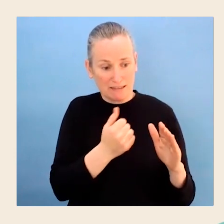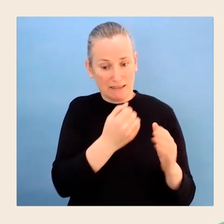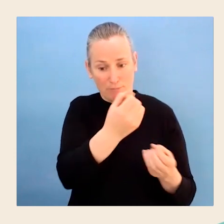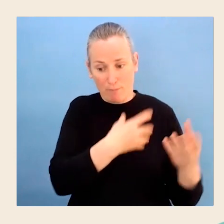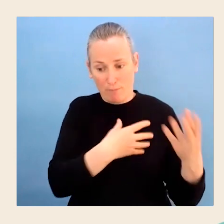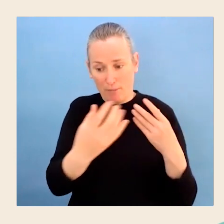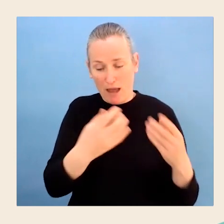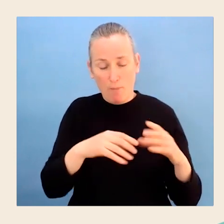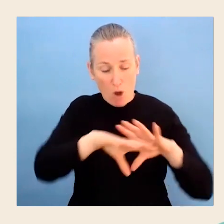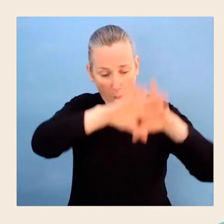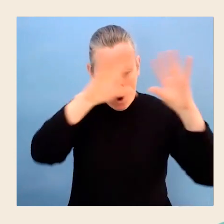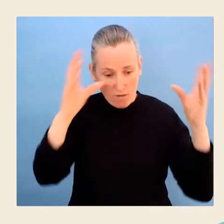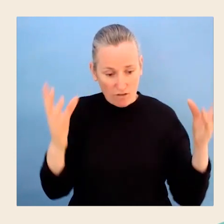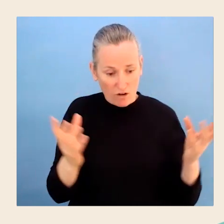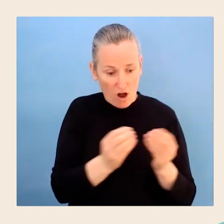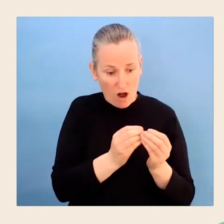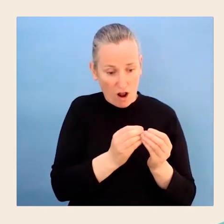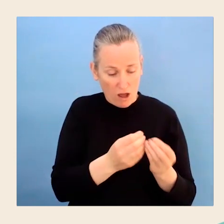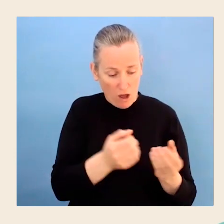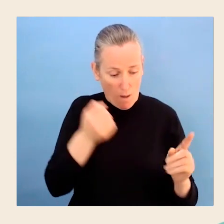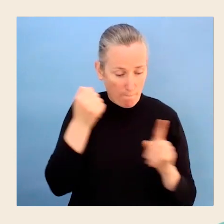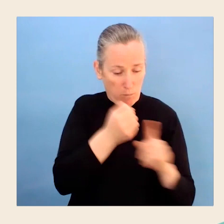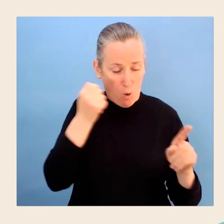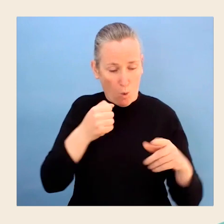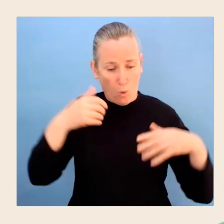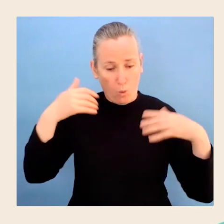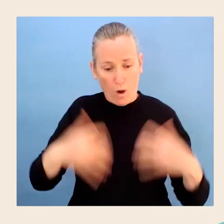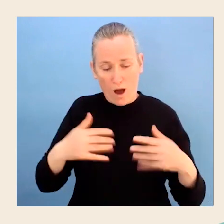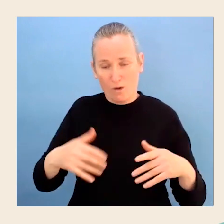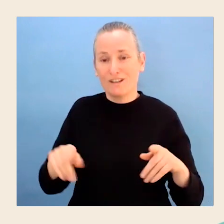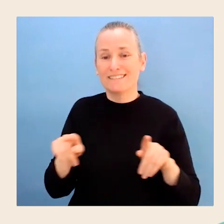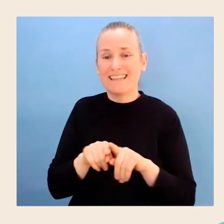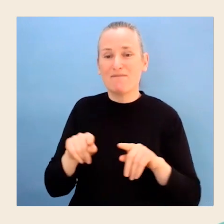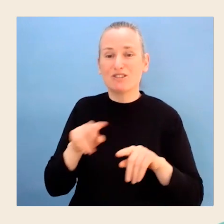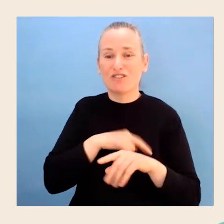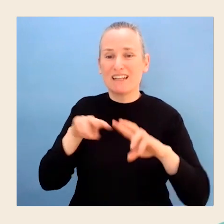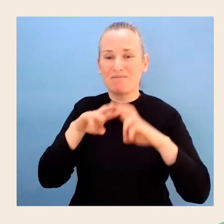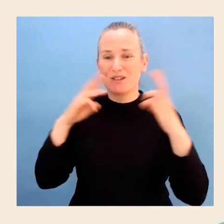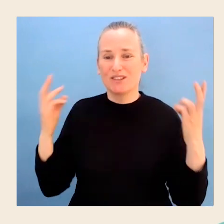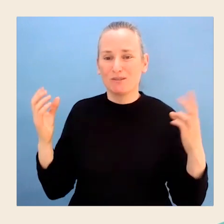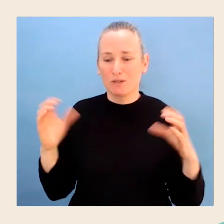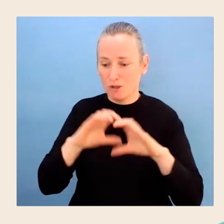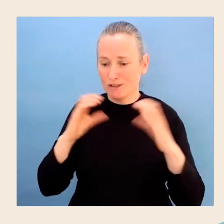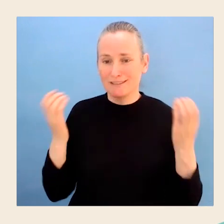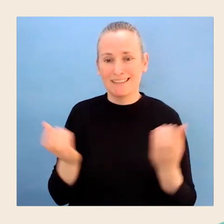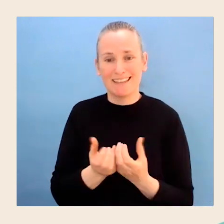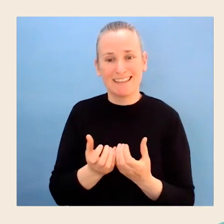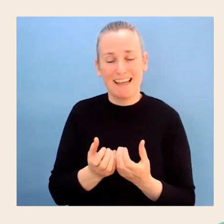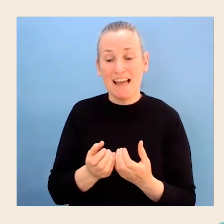just like a real community can be and just like rediscovering an online community can be.